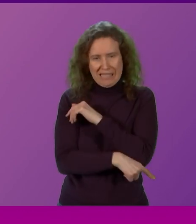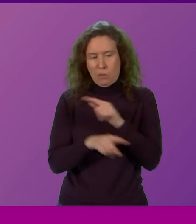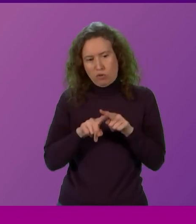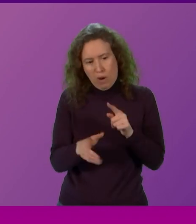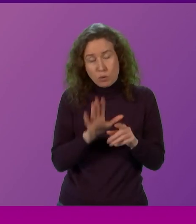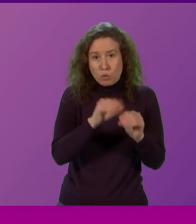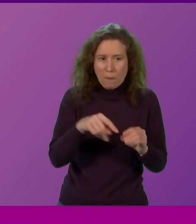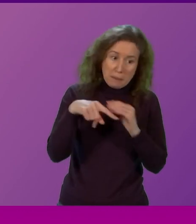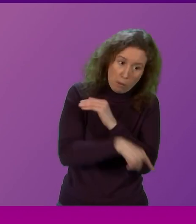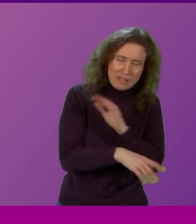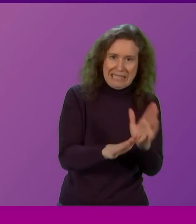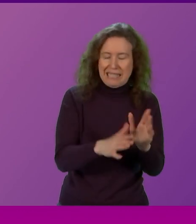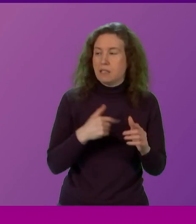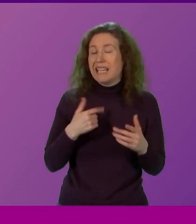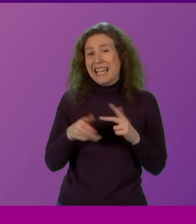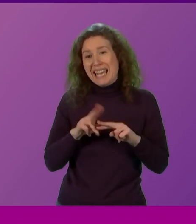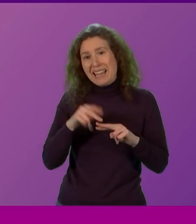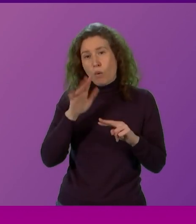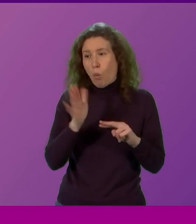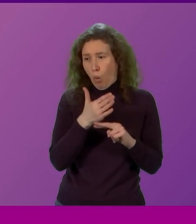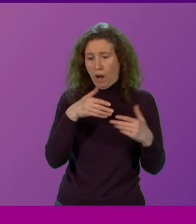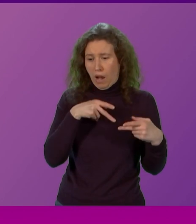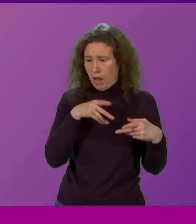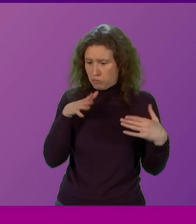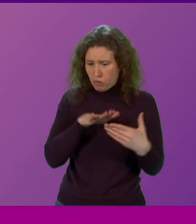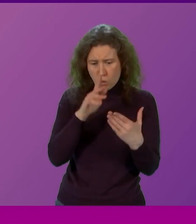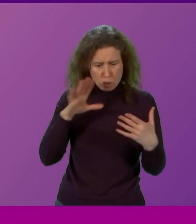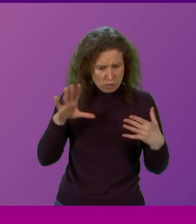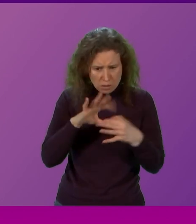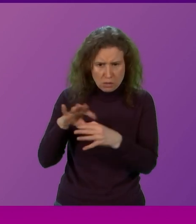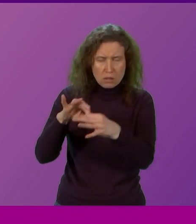If we were able to join up all those approaches and have all social security powers under